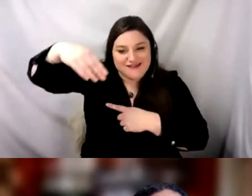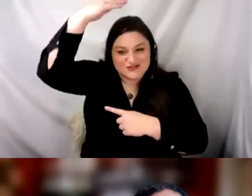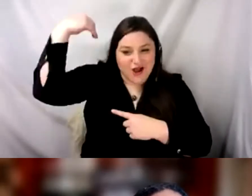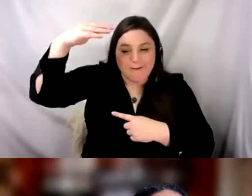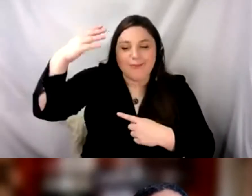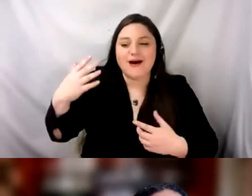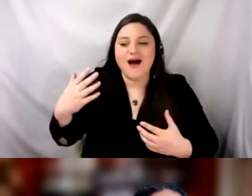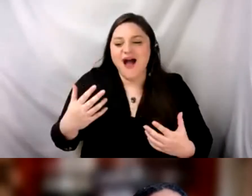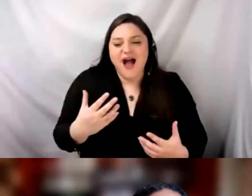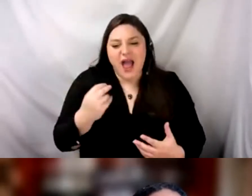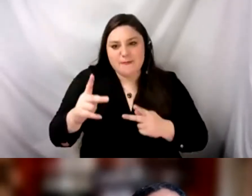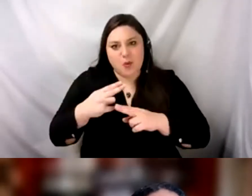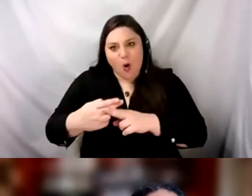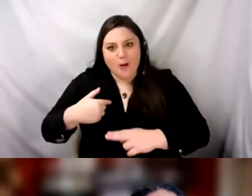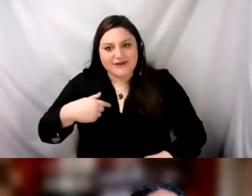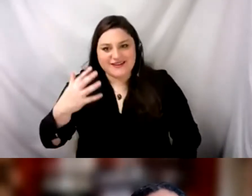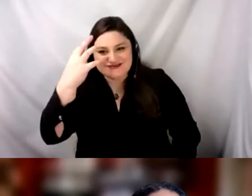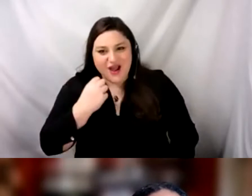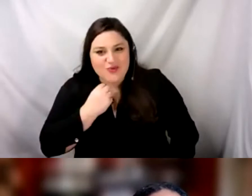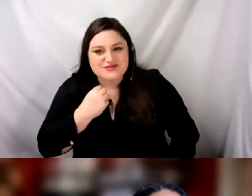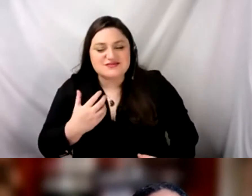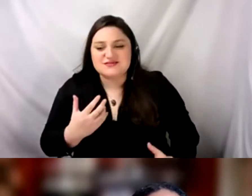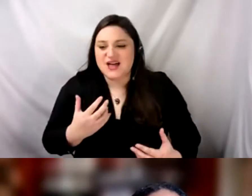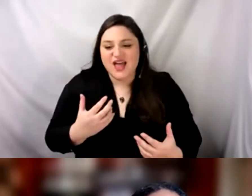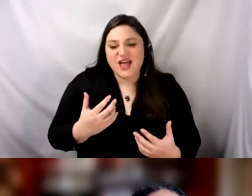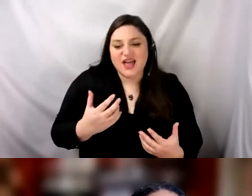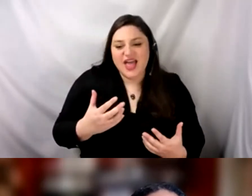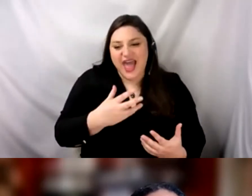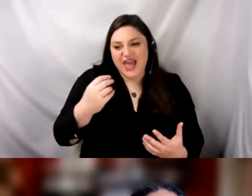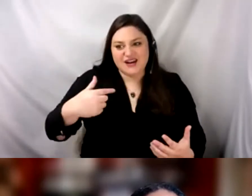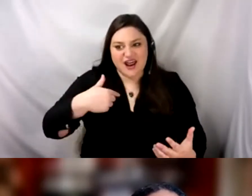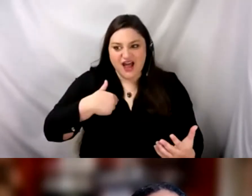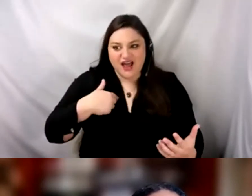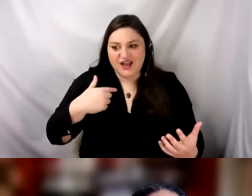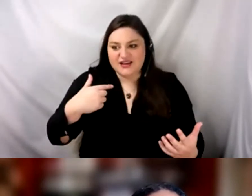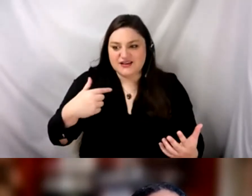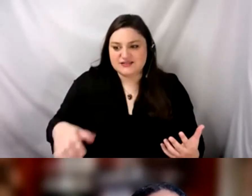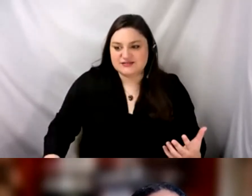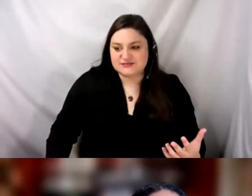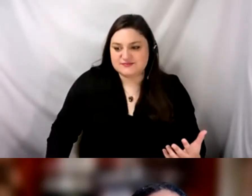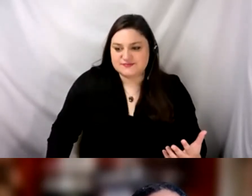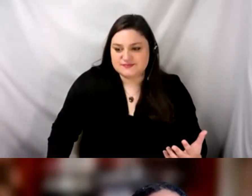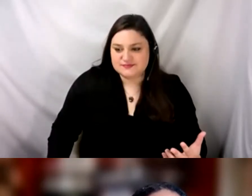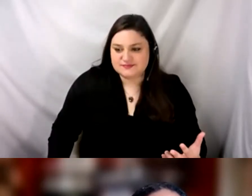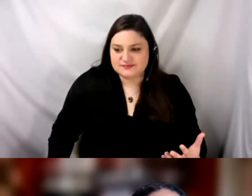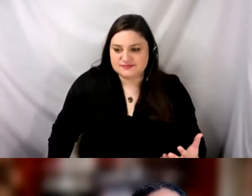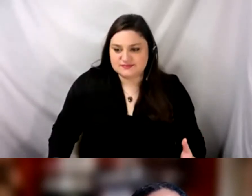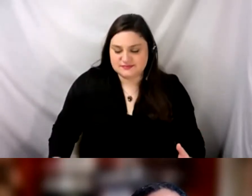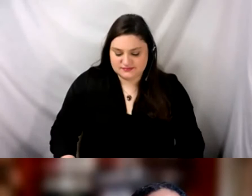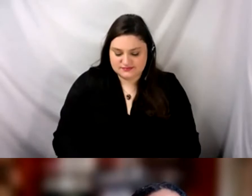presenting this as an artist through and through. just presenting it because right